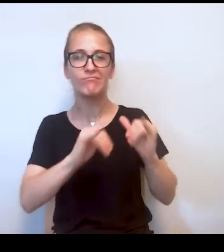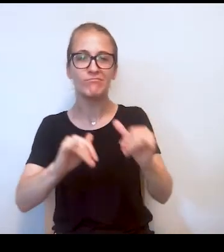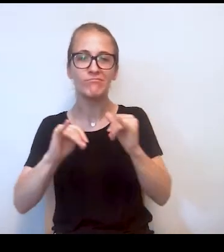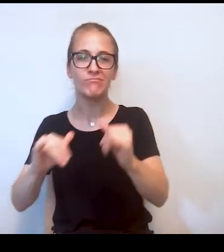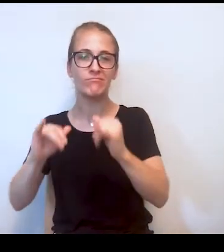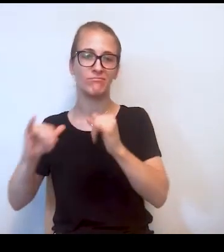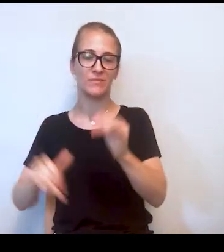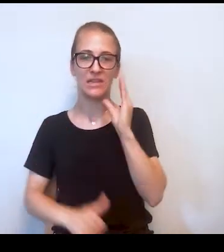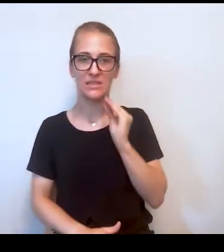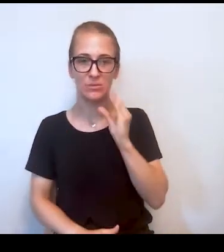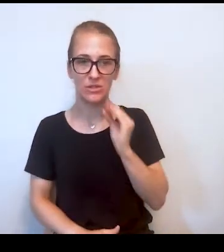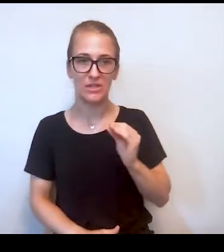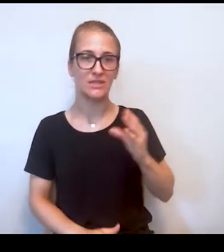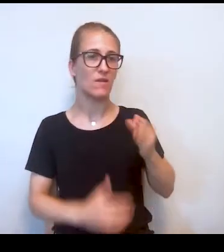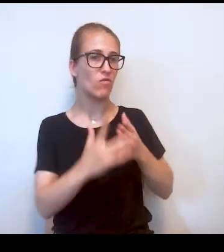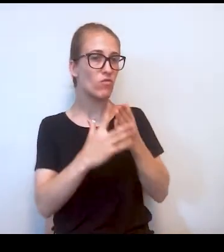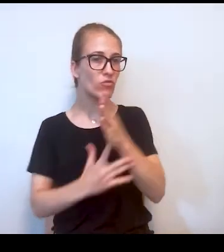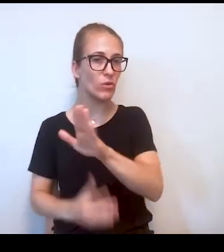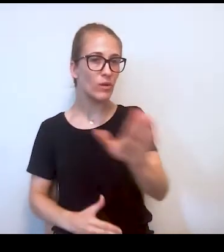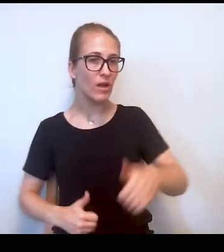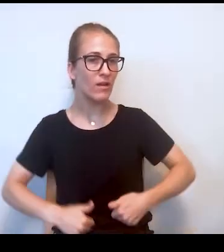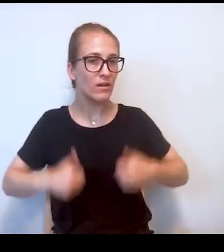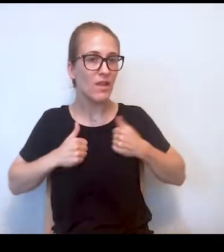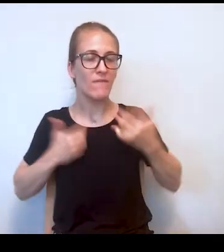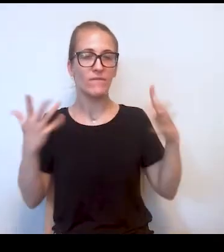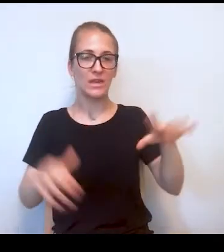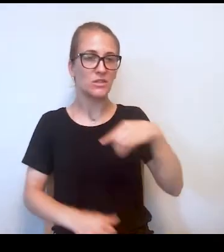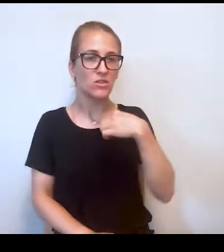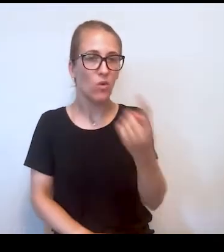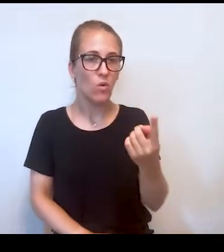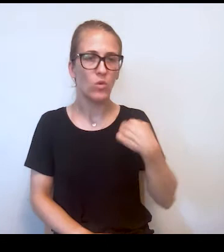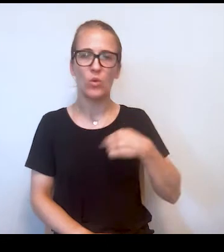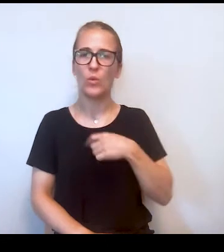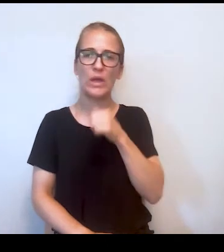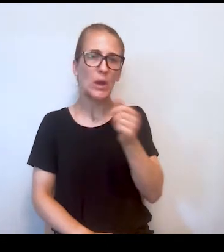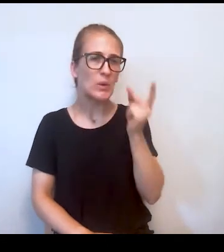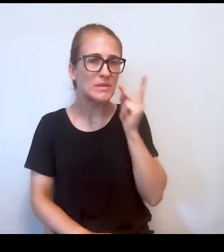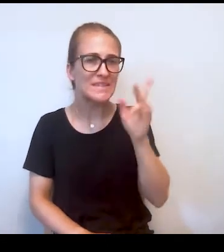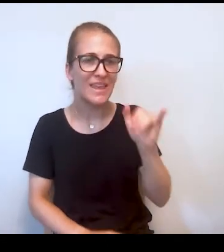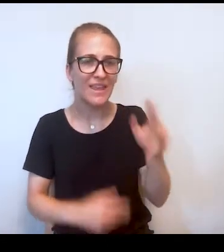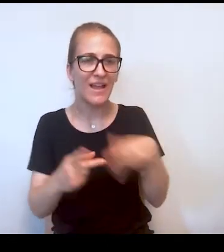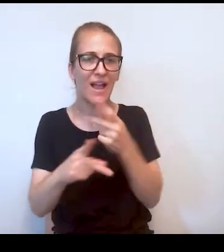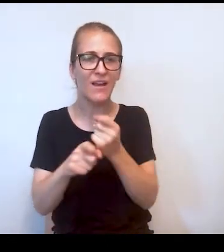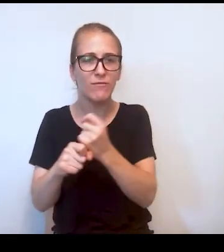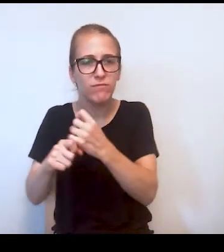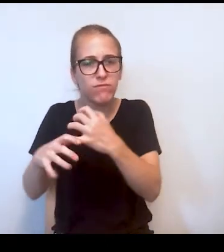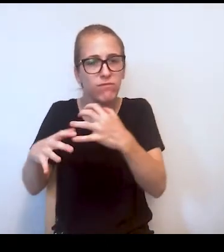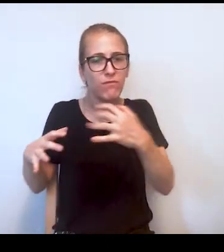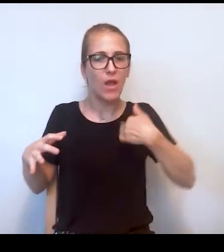"Oh, we don't see the kind of inflammation that we think you would have if you're reporting this much pain"